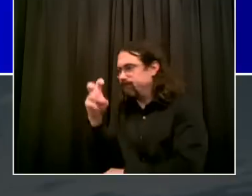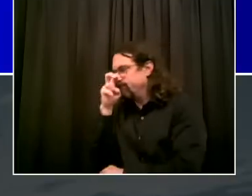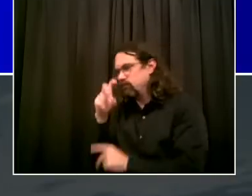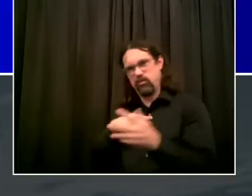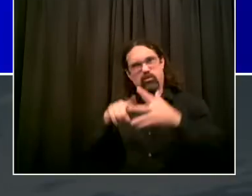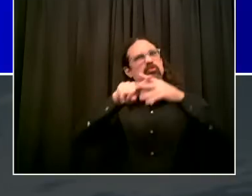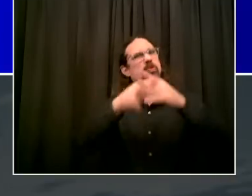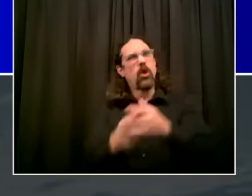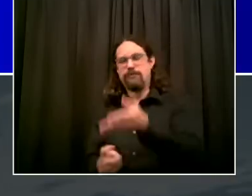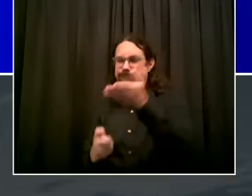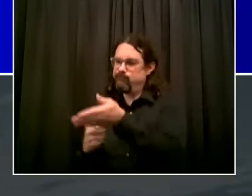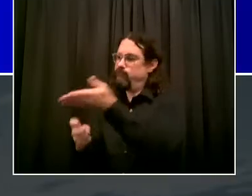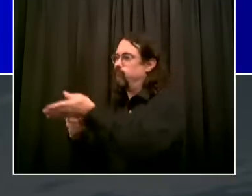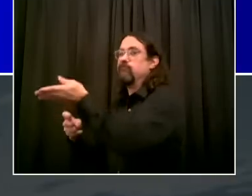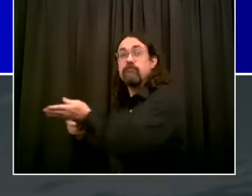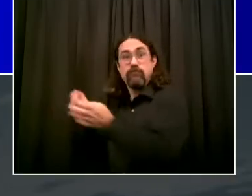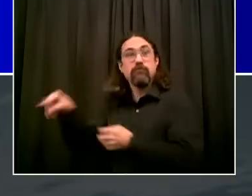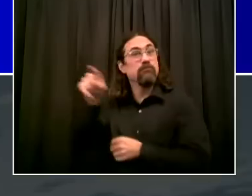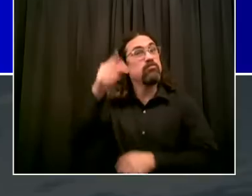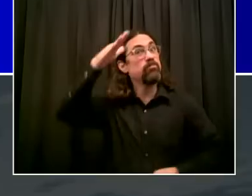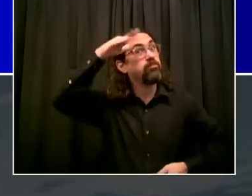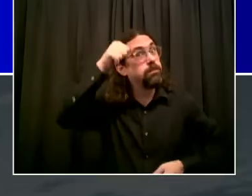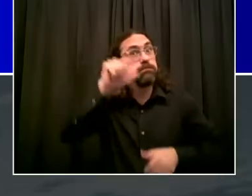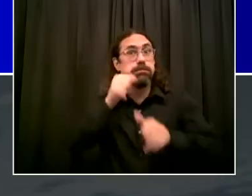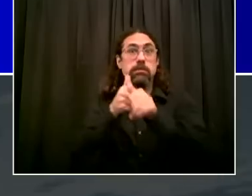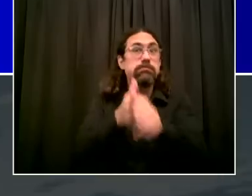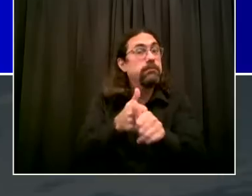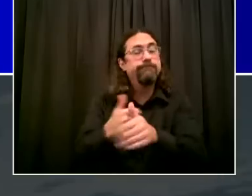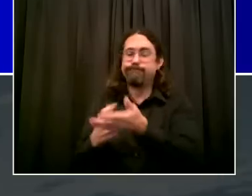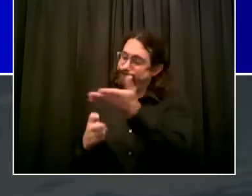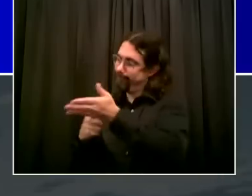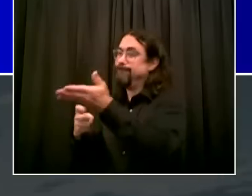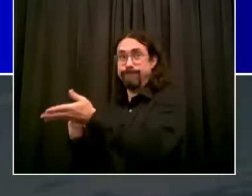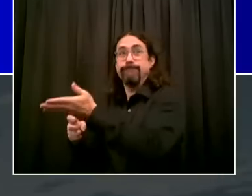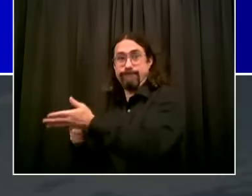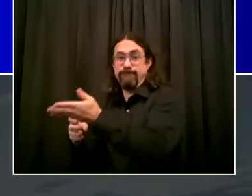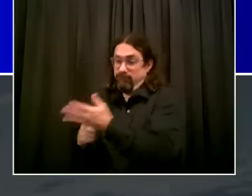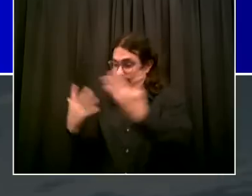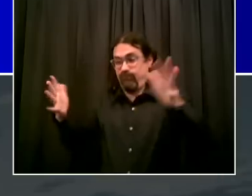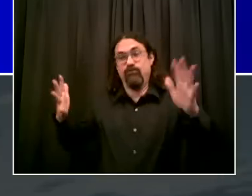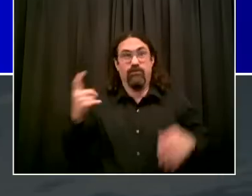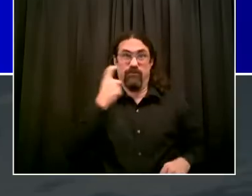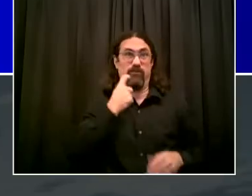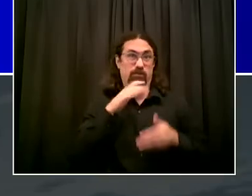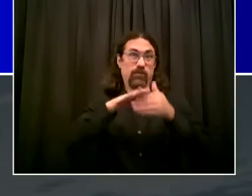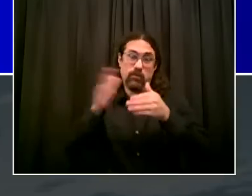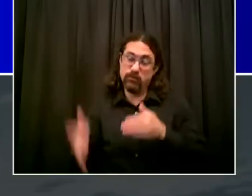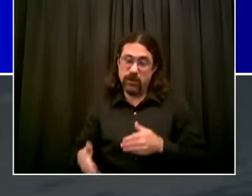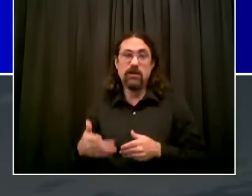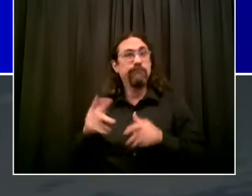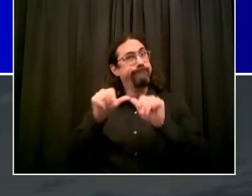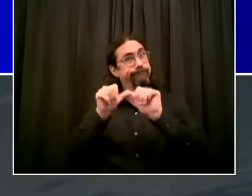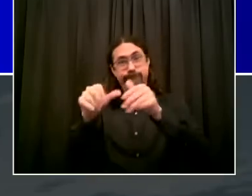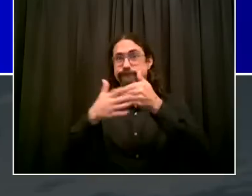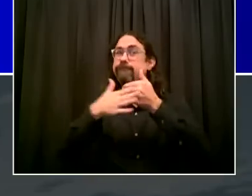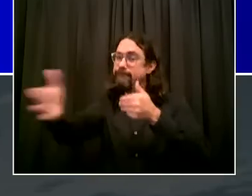AND OVER 100 SUMMONSES I CITY AGENTS OF THE